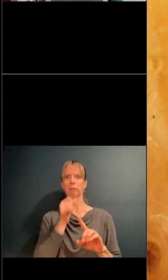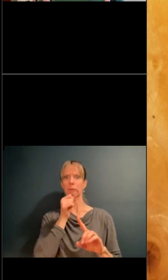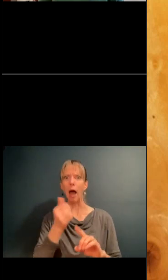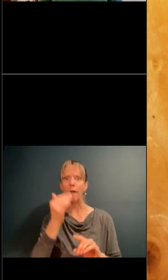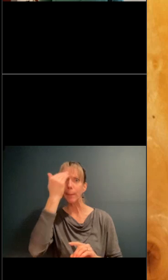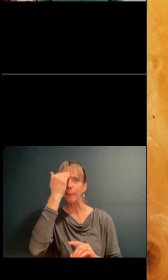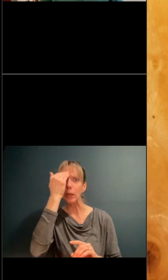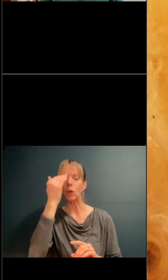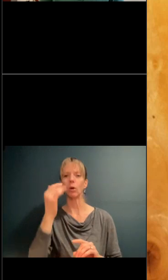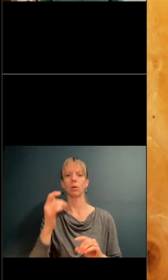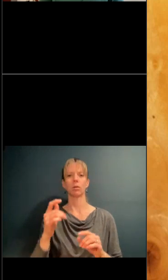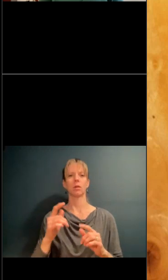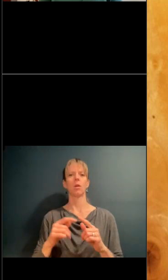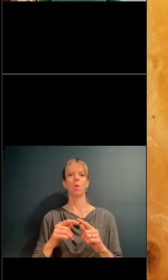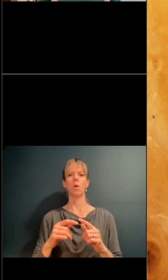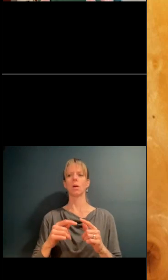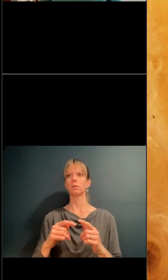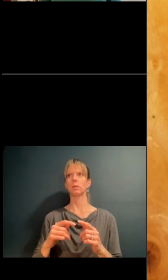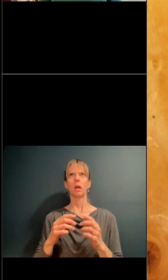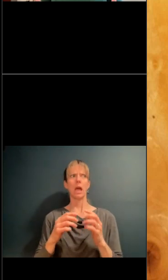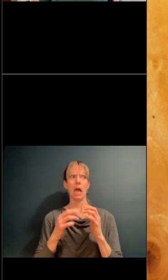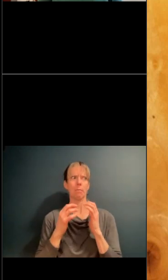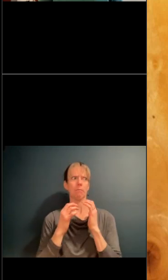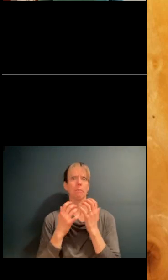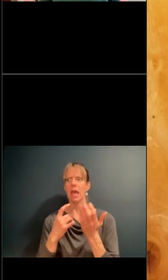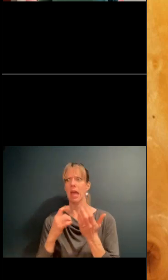how to talk about disability. Or how to design their programs